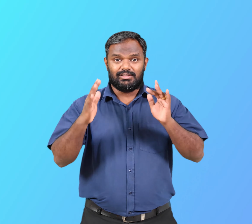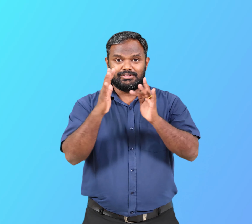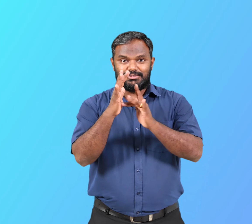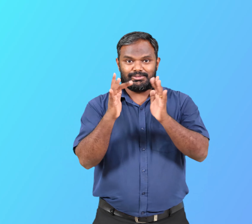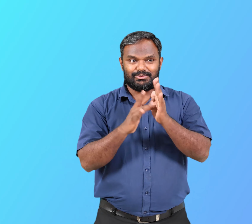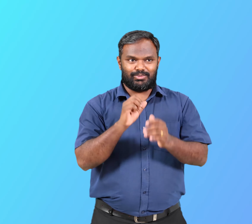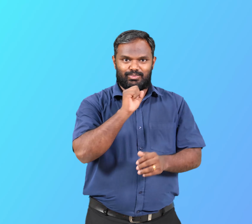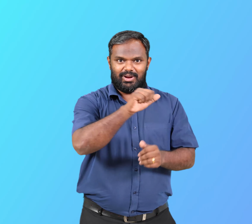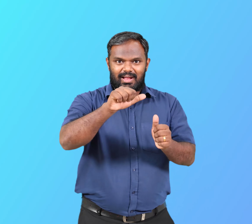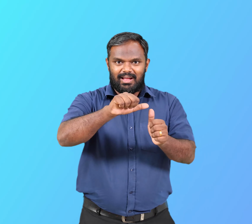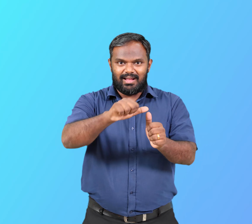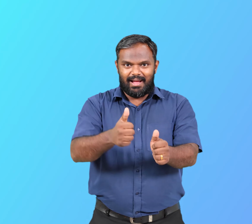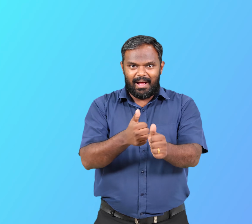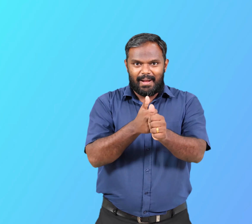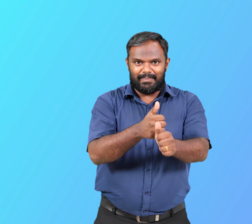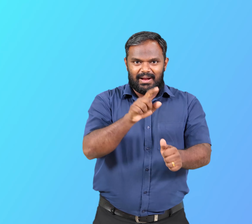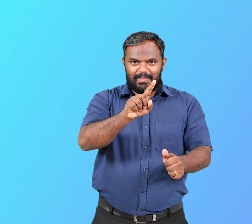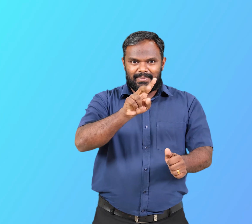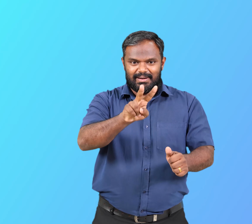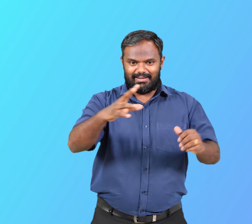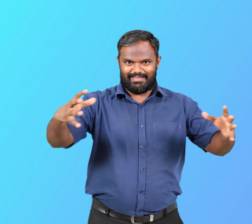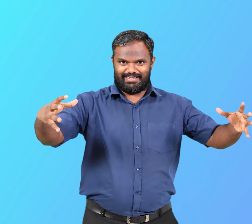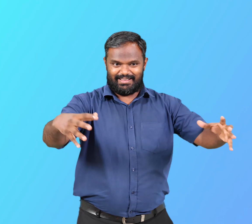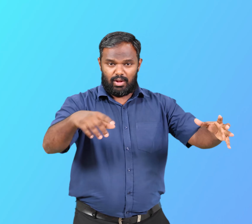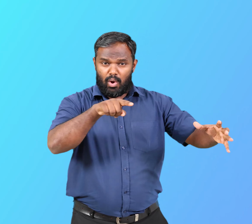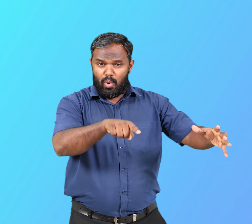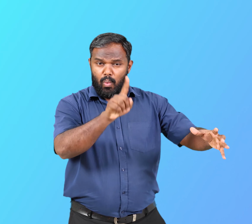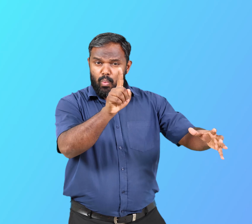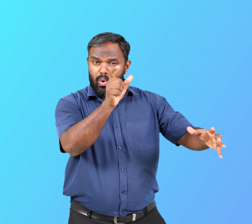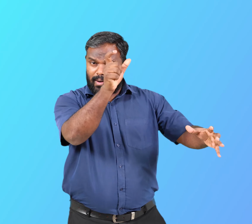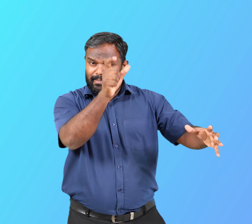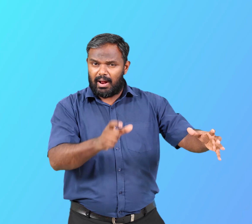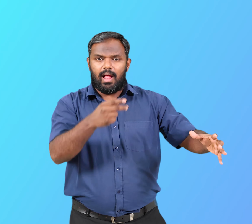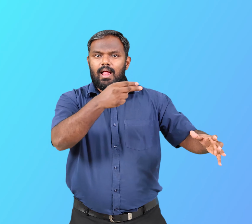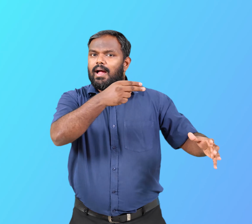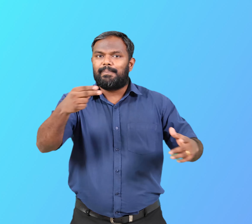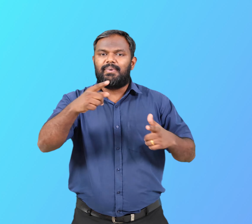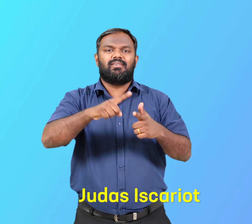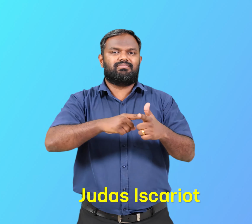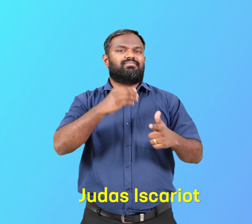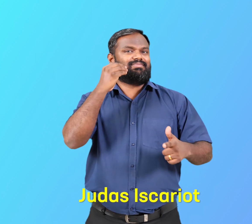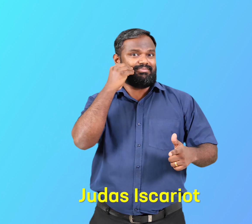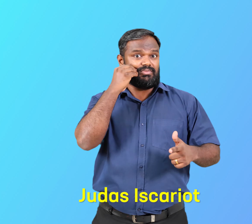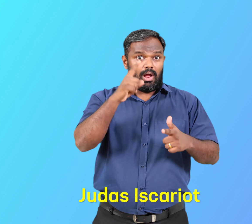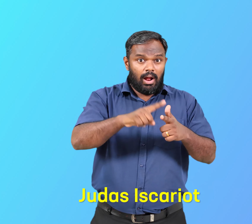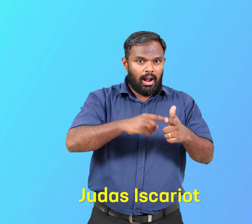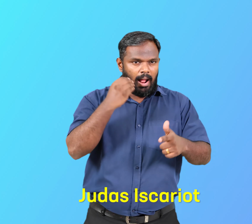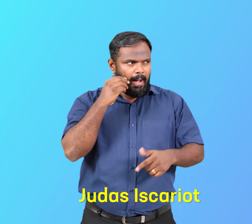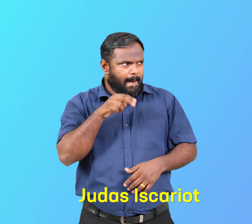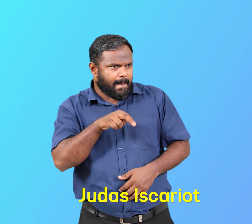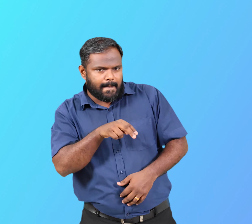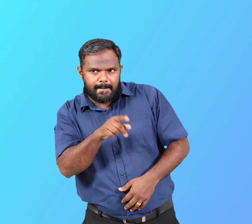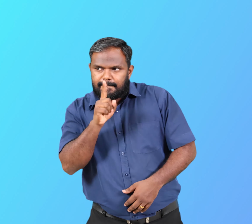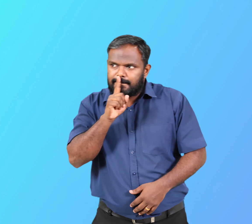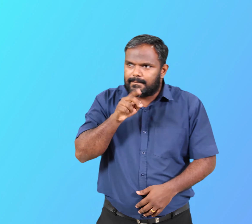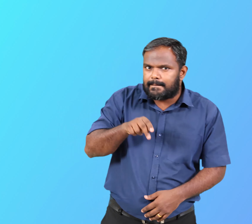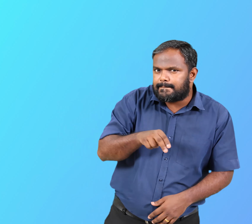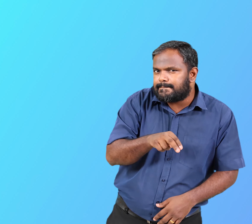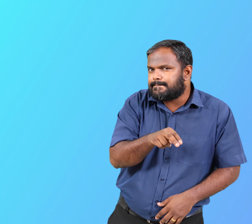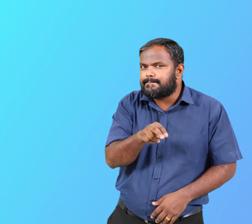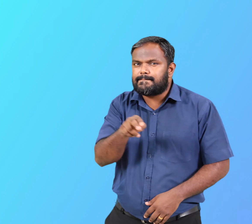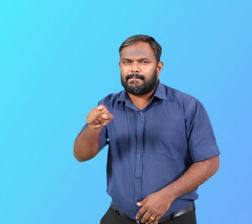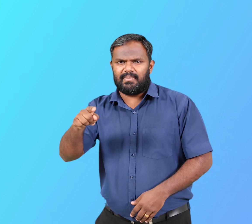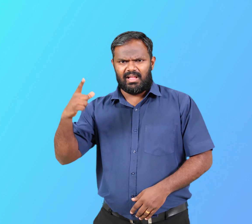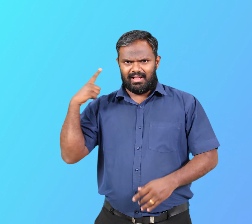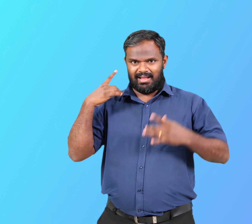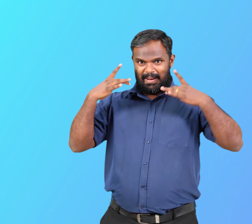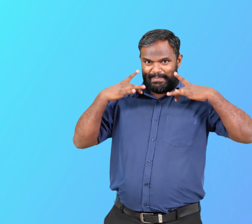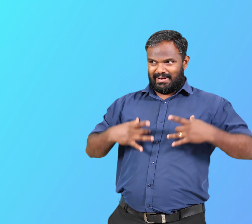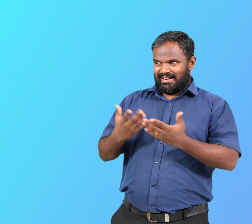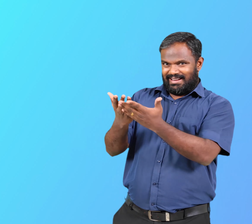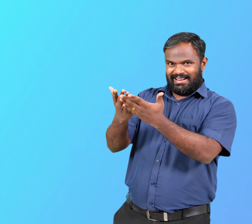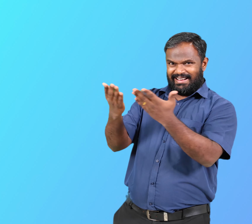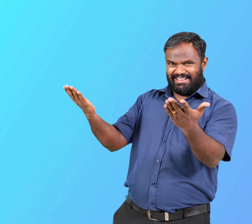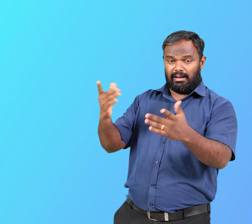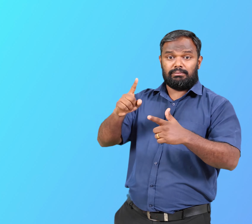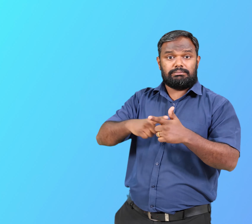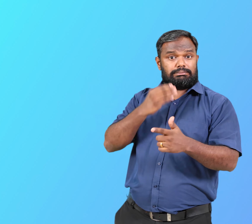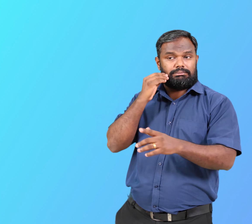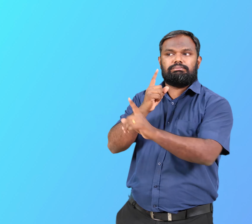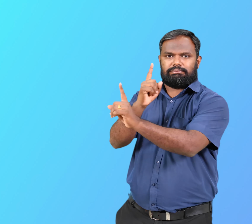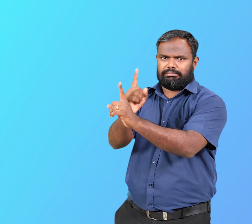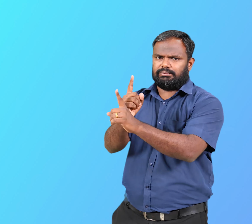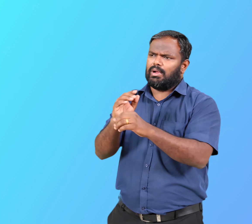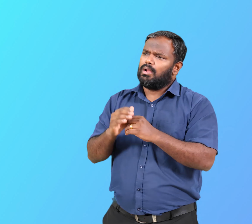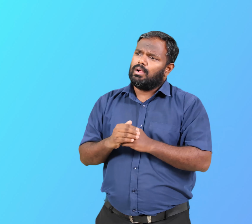Then one of Jesus’ twelve followers went to talk to the leading priests. He was the one named Judas Iscariot.